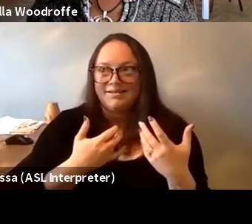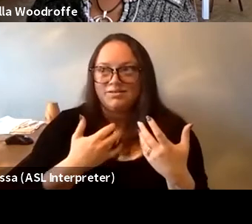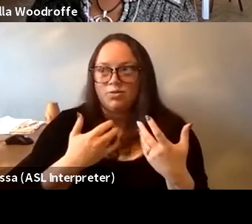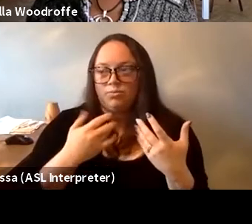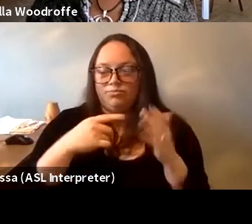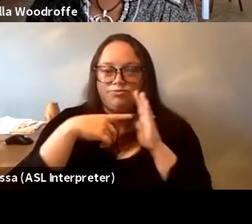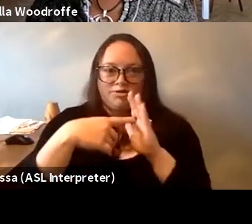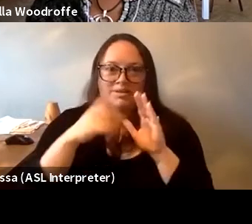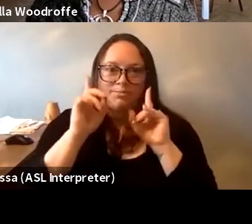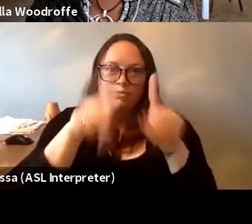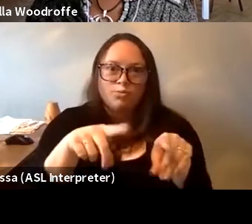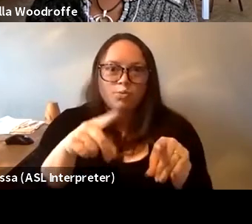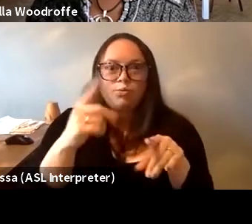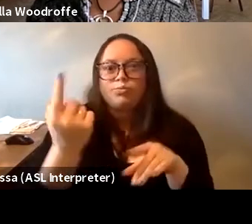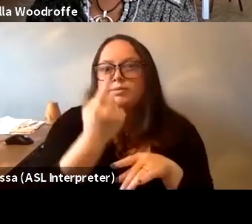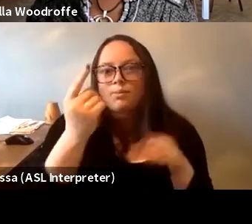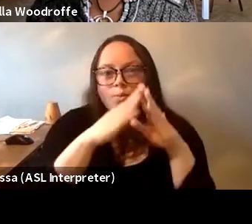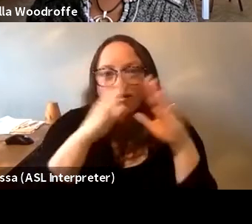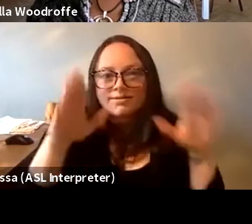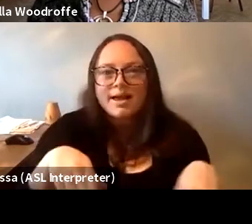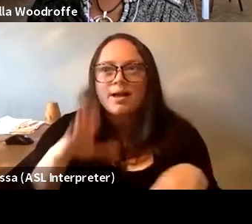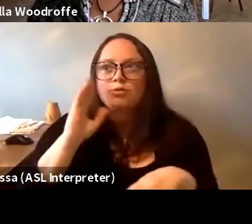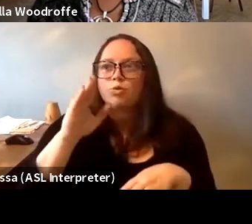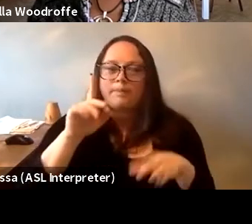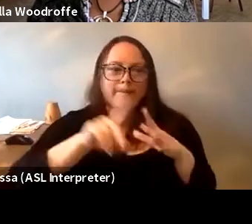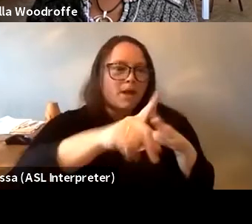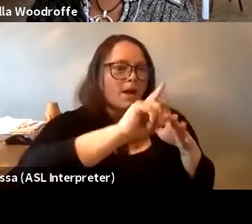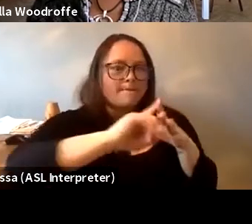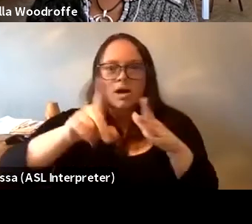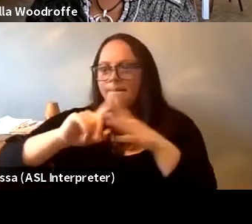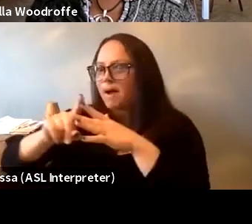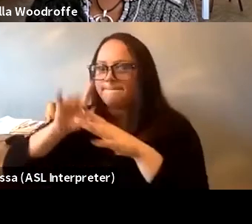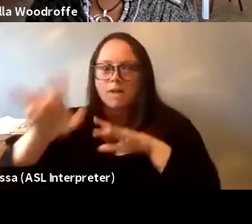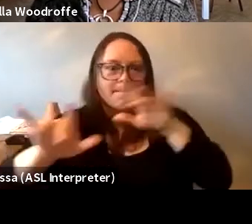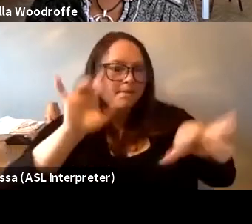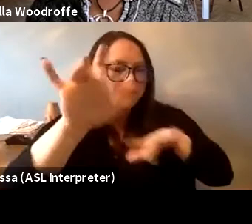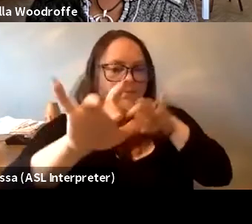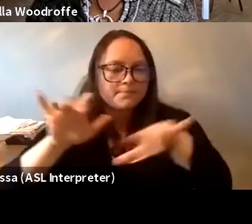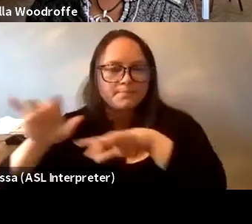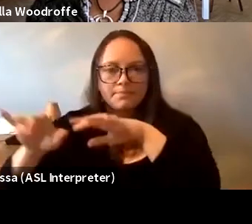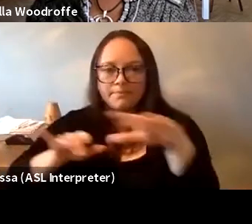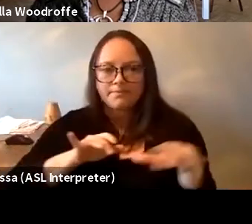and, you know, he'd be darting all over the place, or touching this or touching that, and you know, and you, you wrangle a man